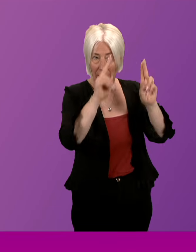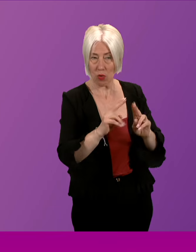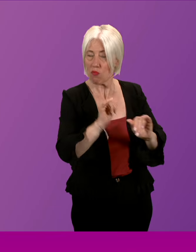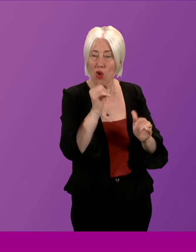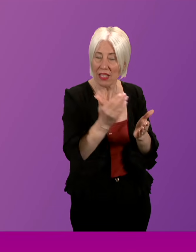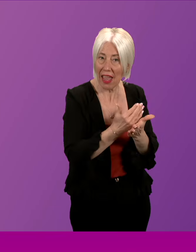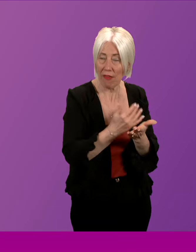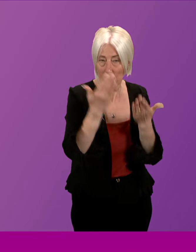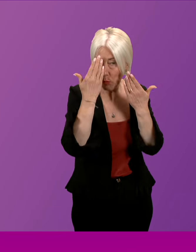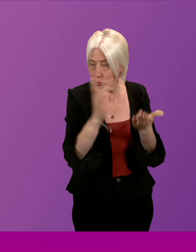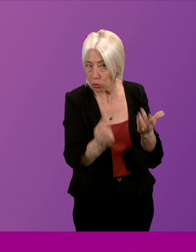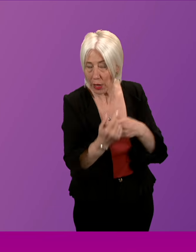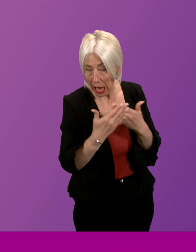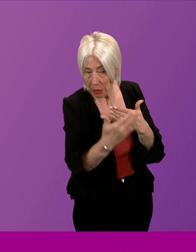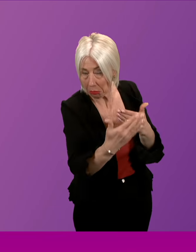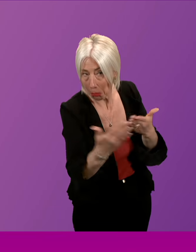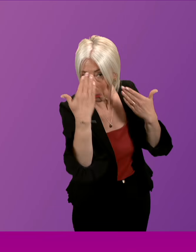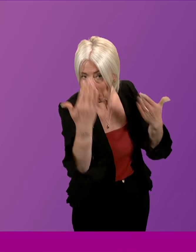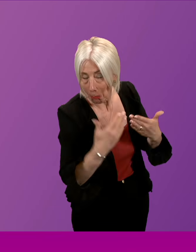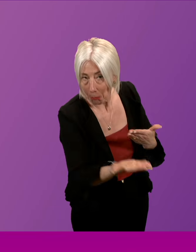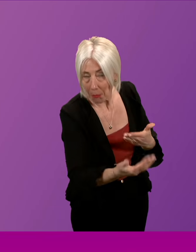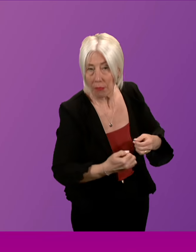Although any support that might be provided through the Bellwin scheme would be welcome,